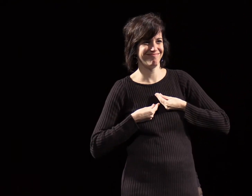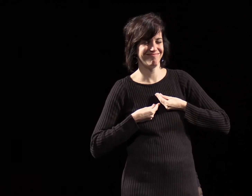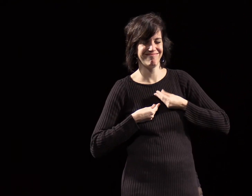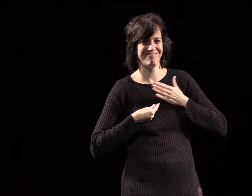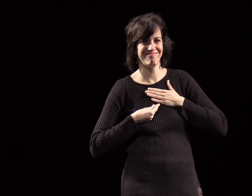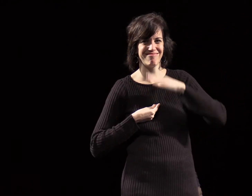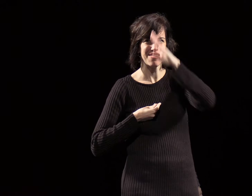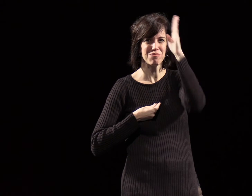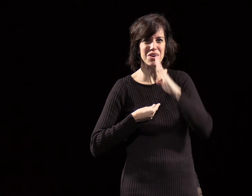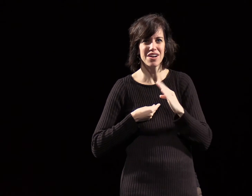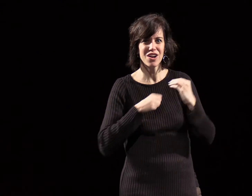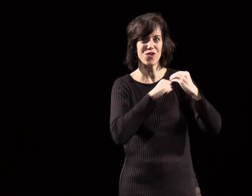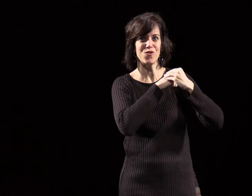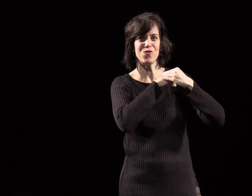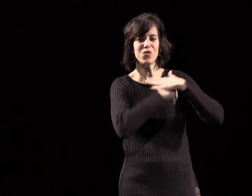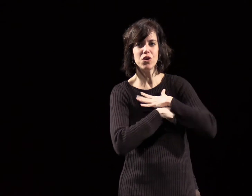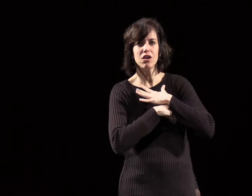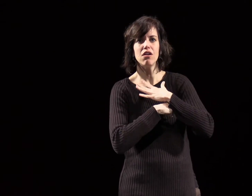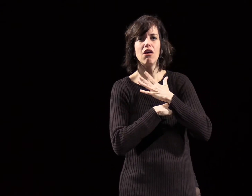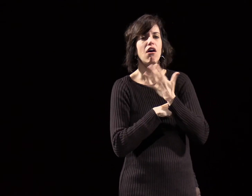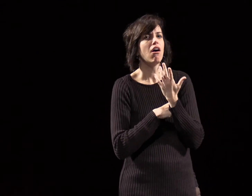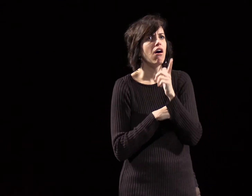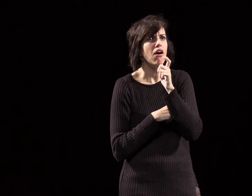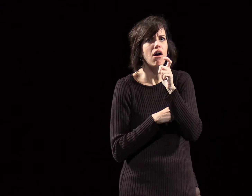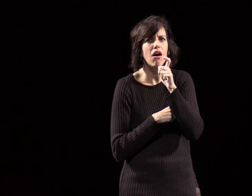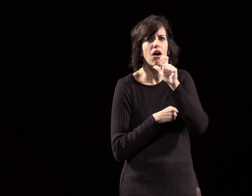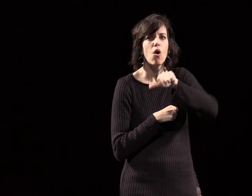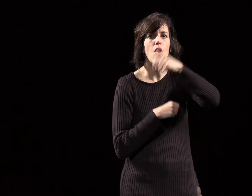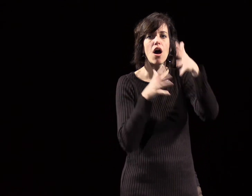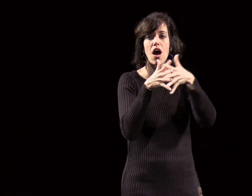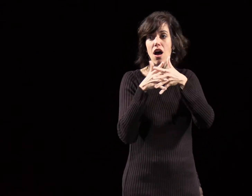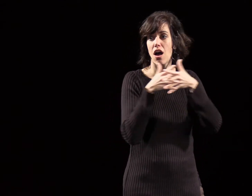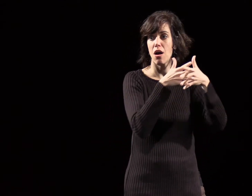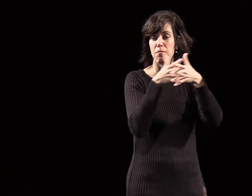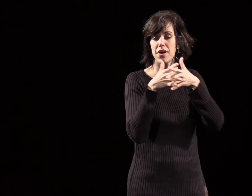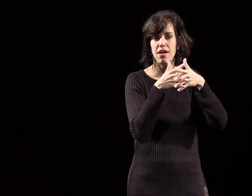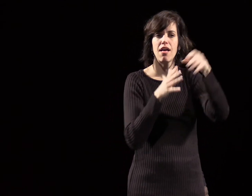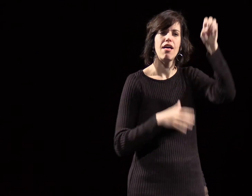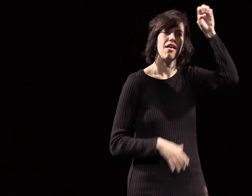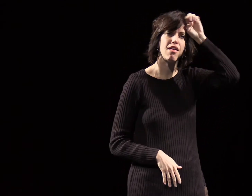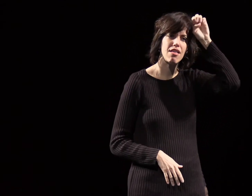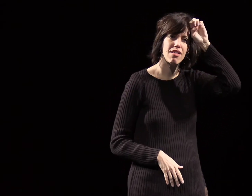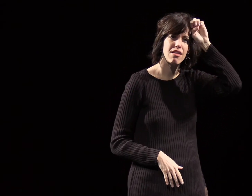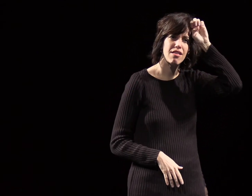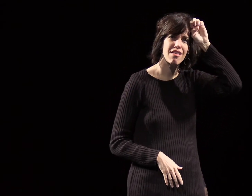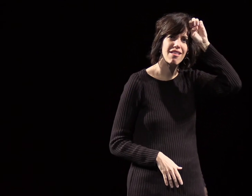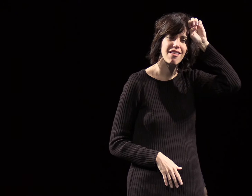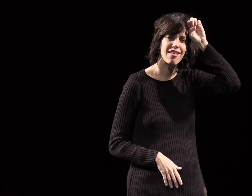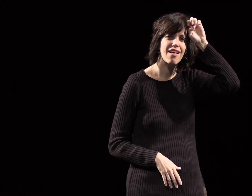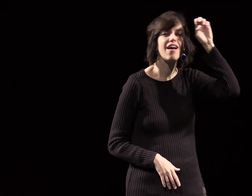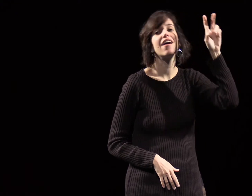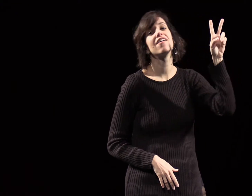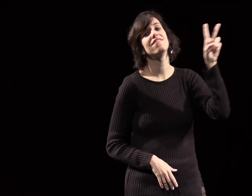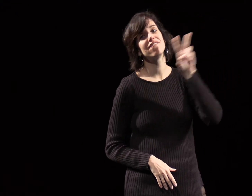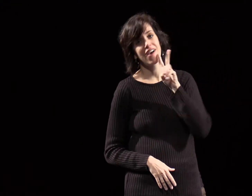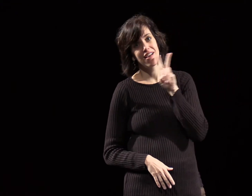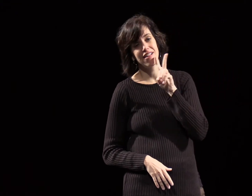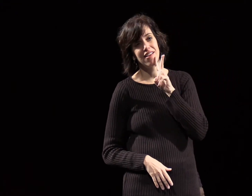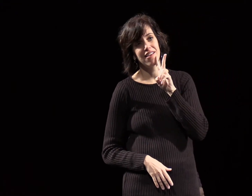And much of my inspiration comes from him. There's another American Deaf woman by the name of Ella Mae Lentz,